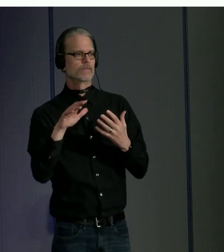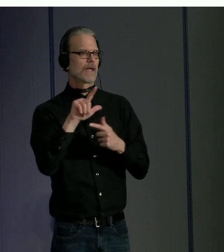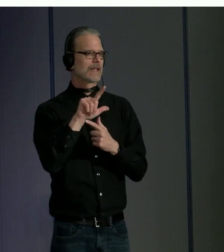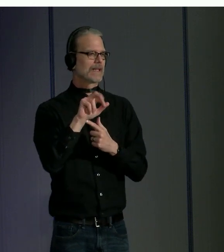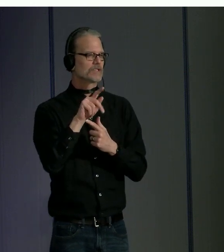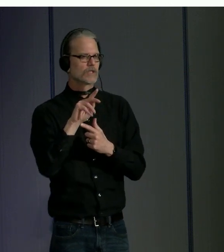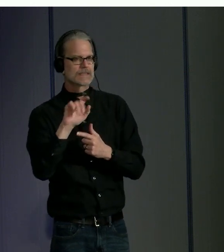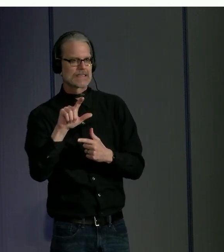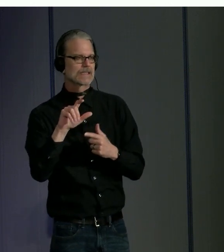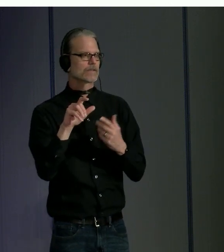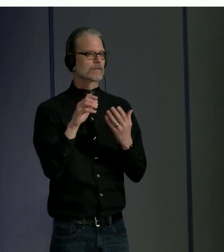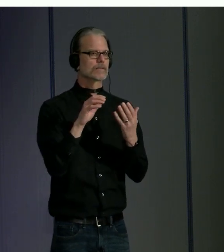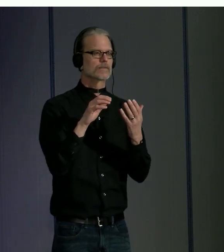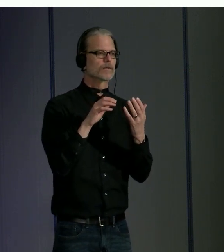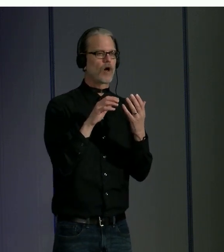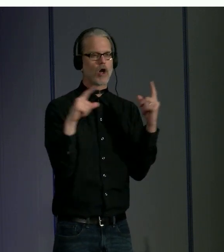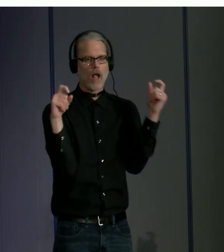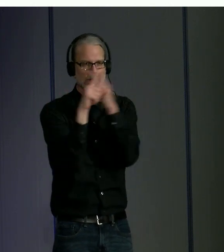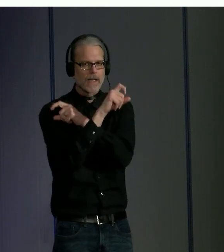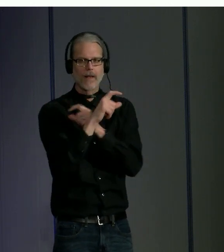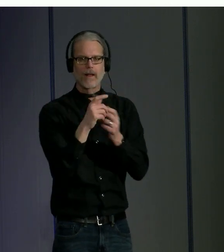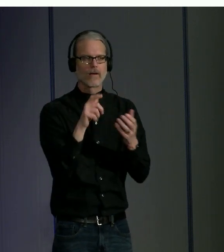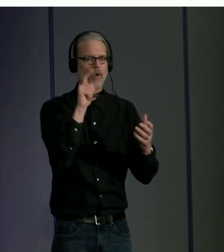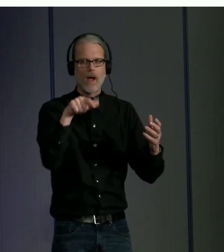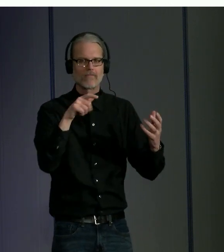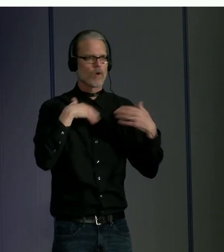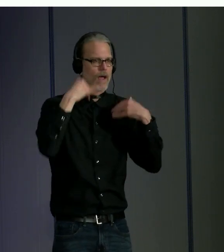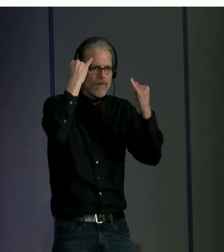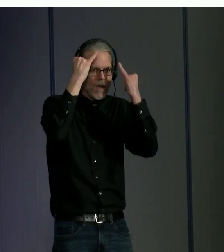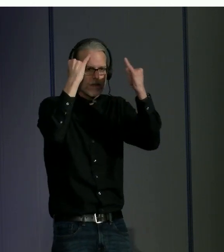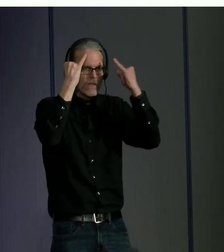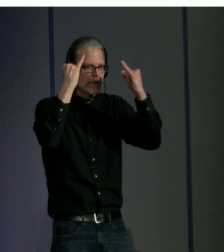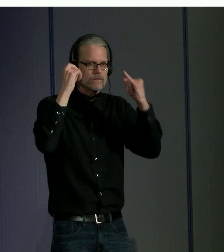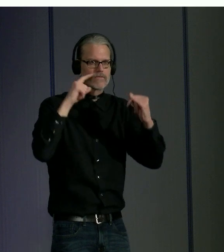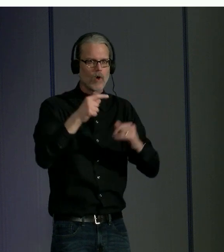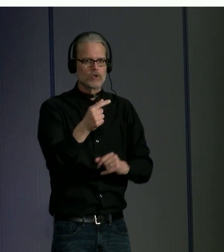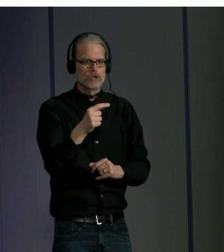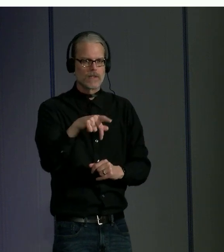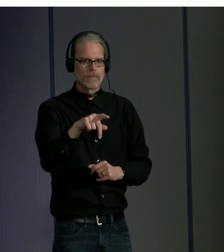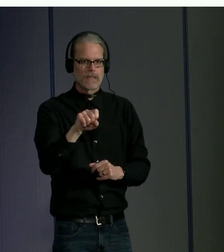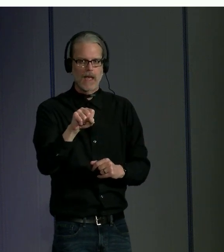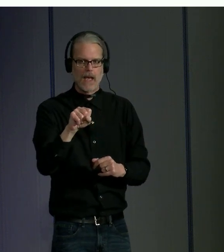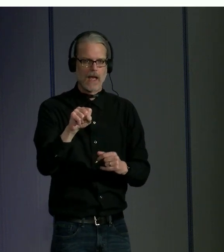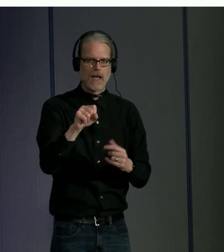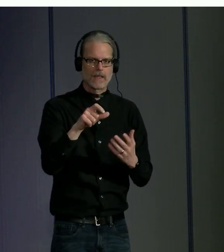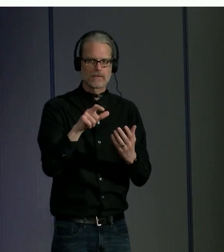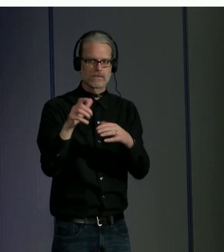We don't have to come up with solutions for getting GPS coordinates on to our laptop.